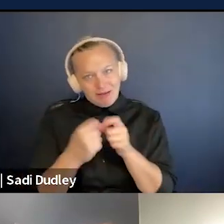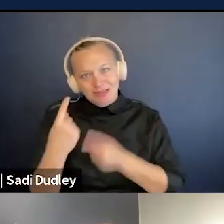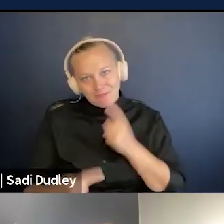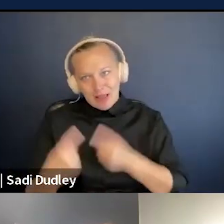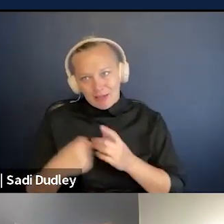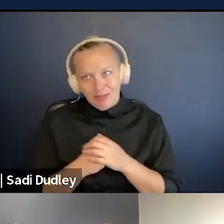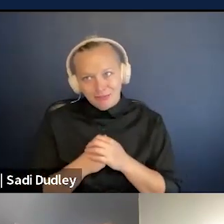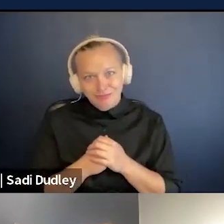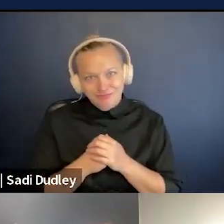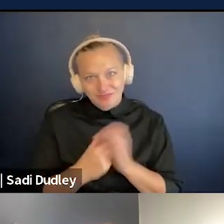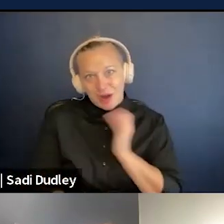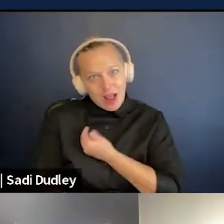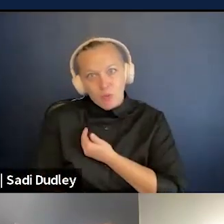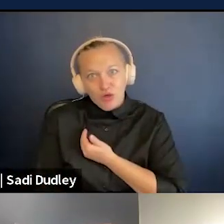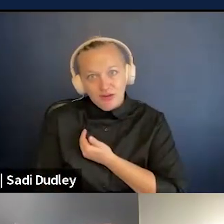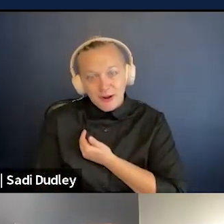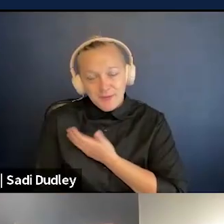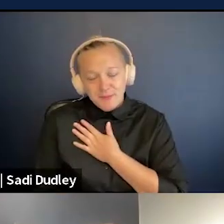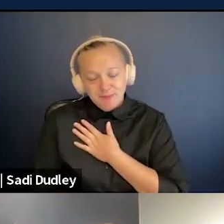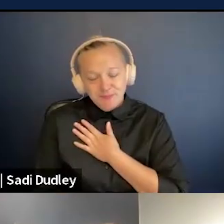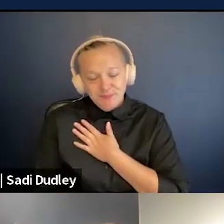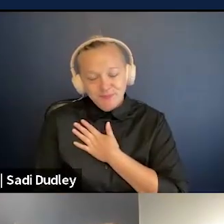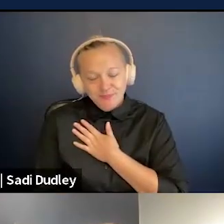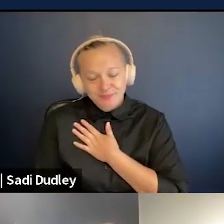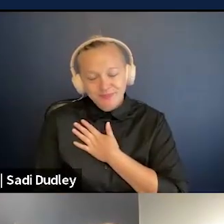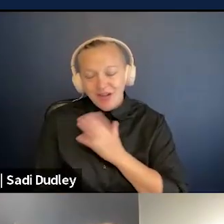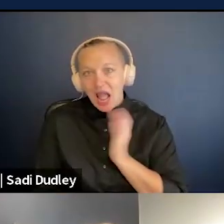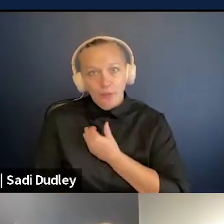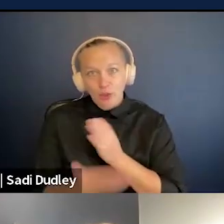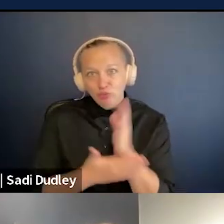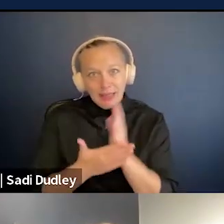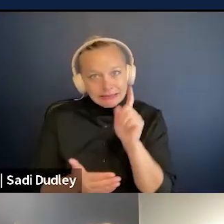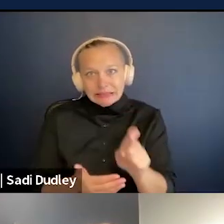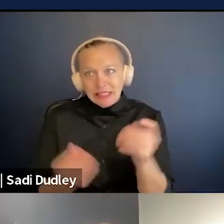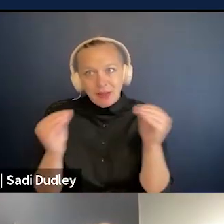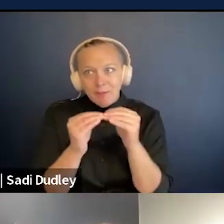whatever. For, uh… rights to be looked at, to be seen.